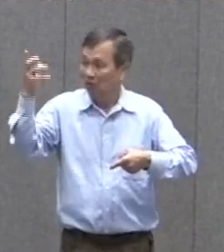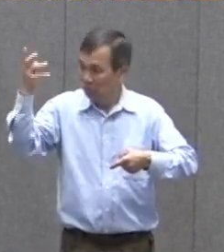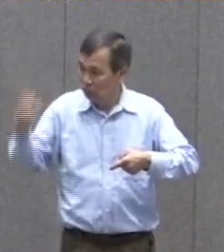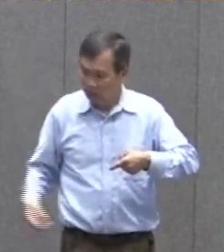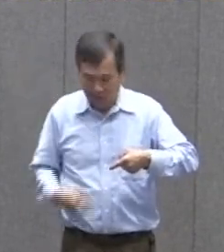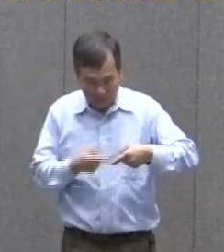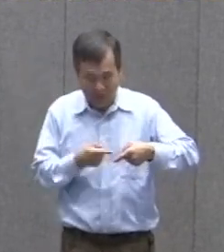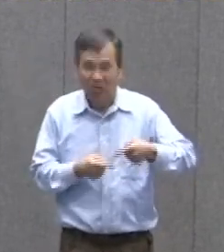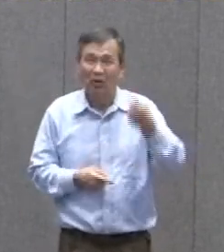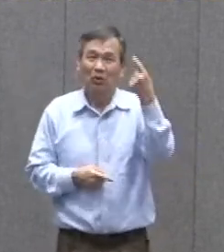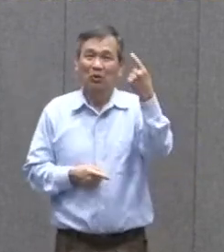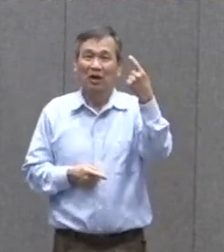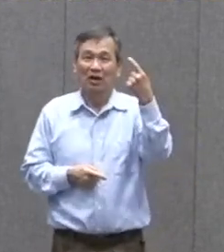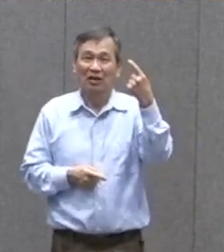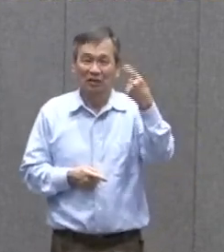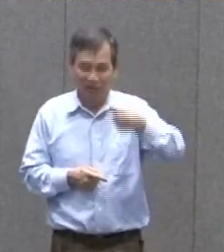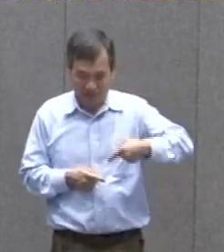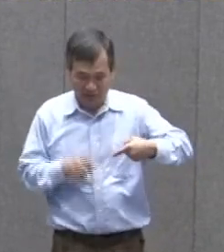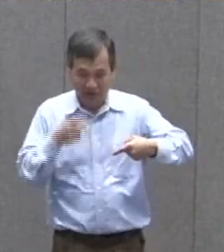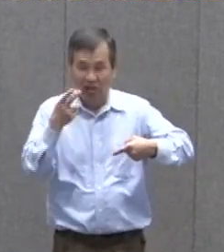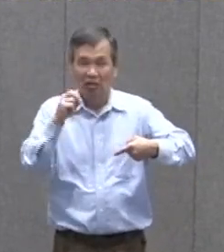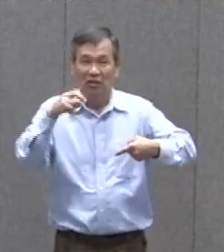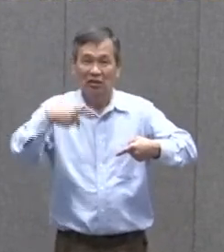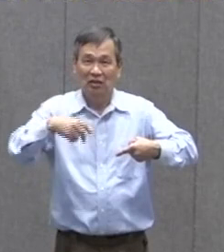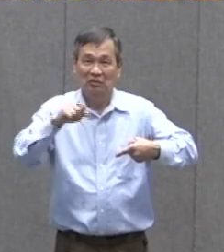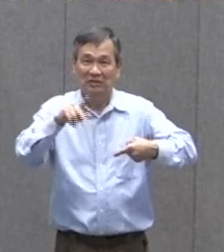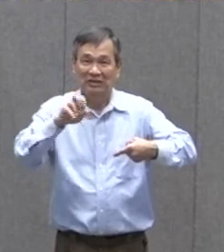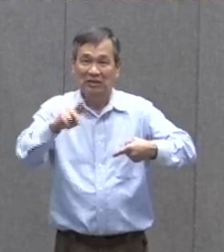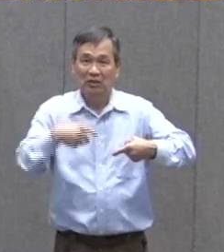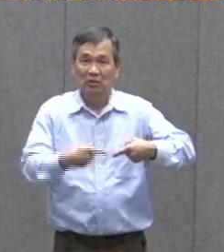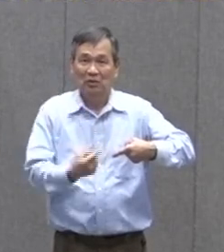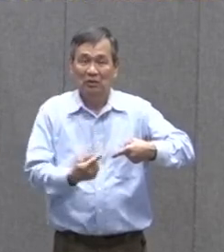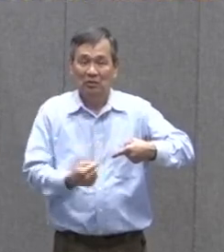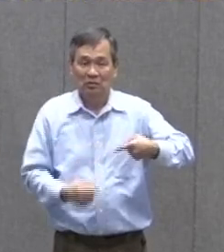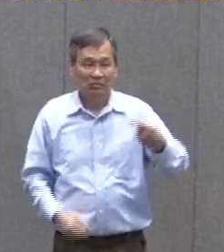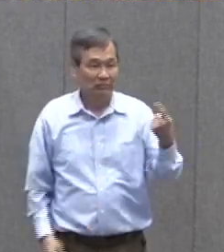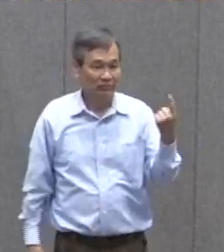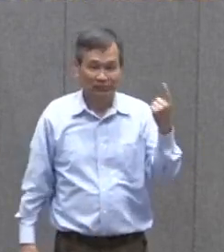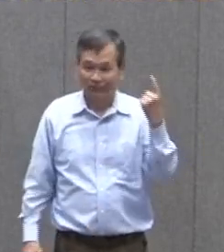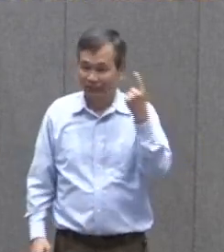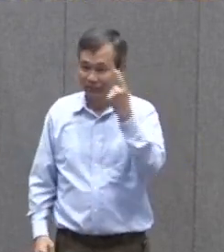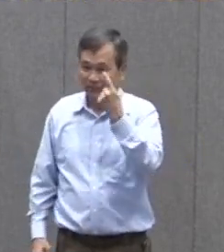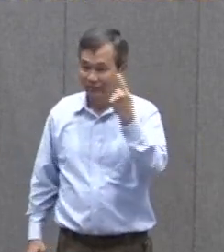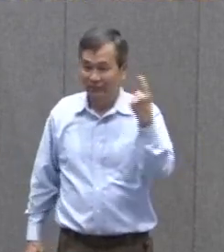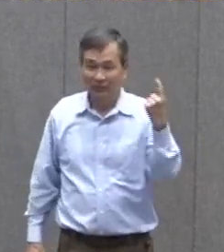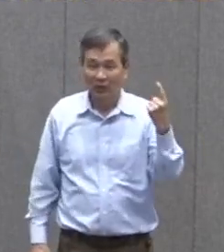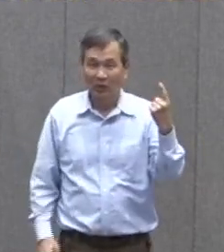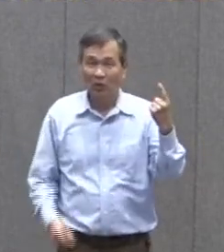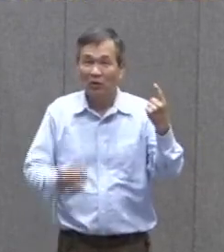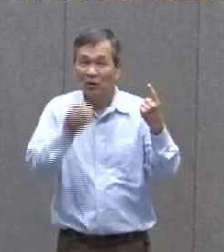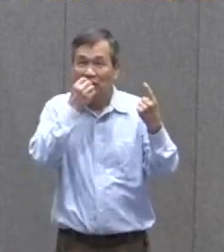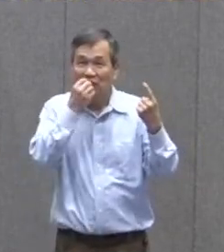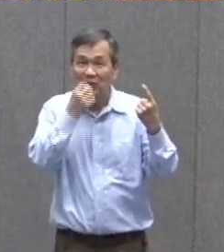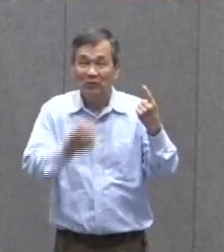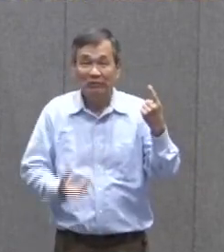What would you do with only one chopstick? What are some foods you could eat with only one chopstick?